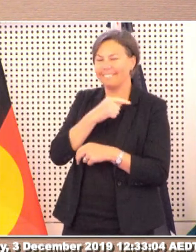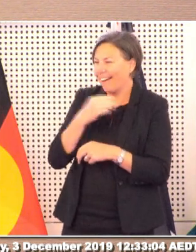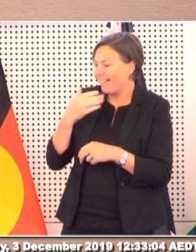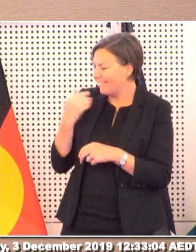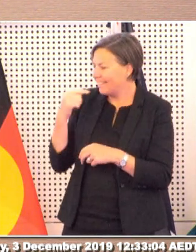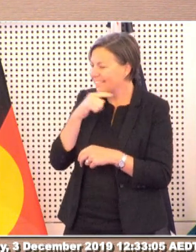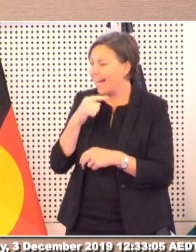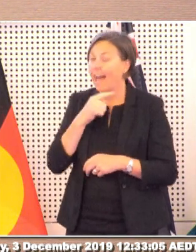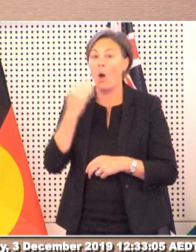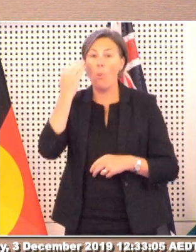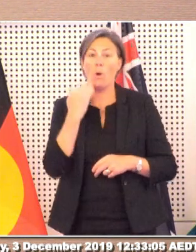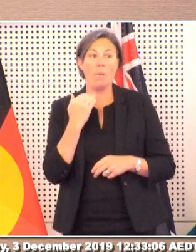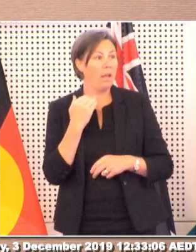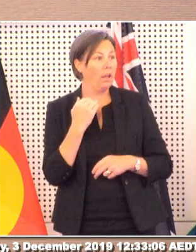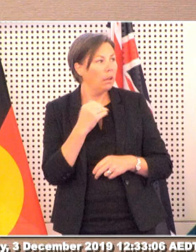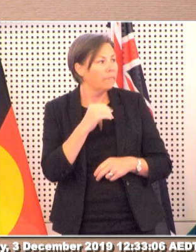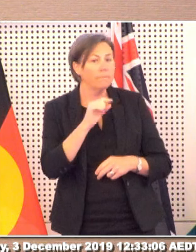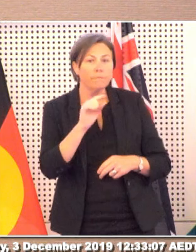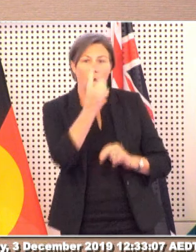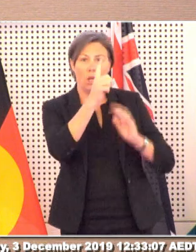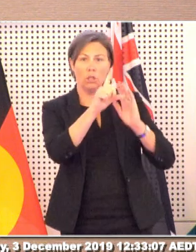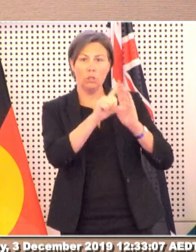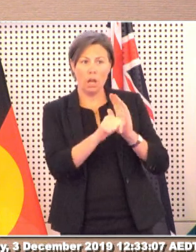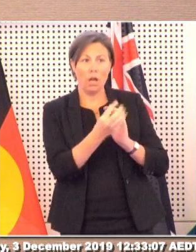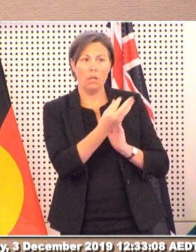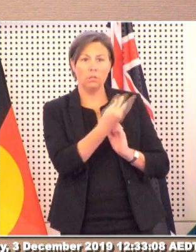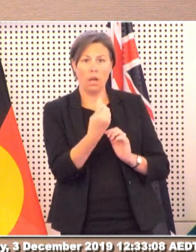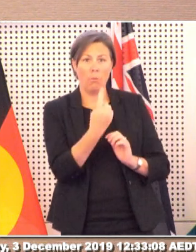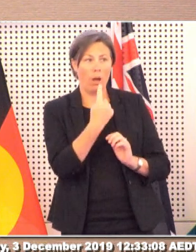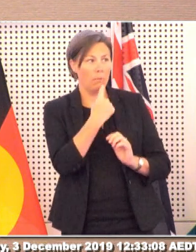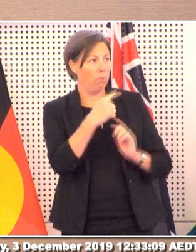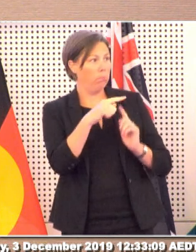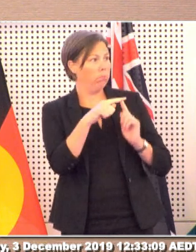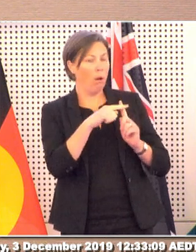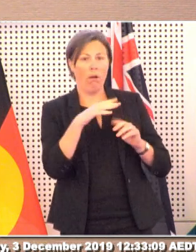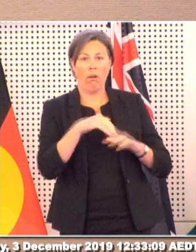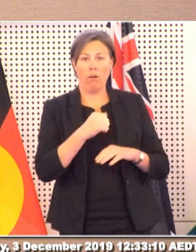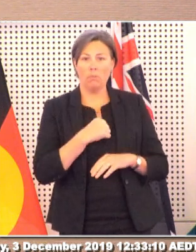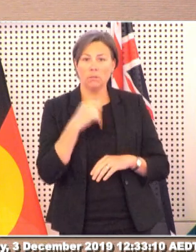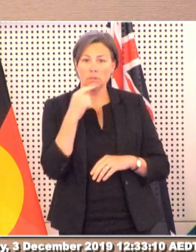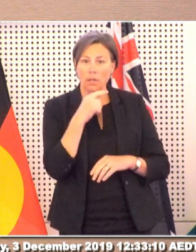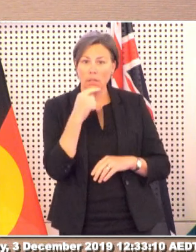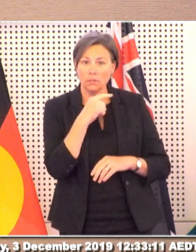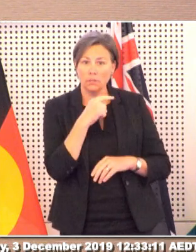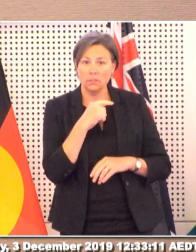And she said, “That’s the first time anyone has ever said something nice about my son to me”. And he was eight.